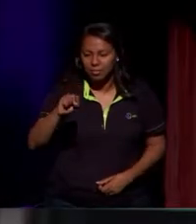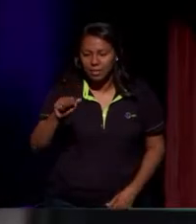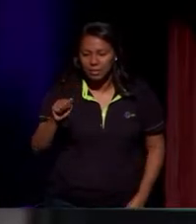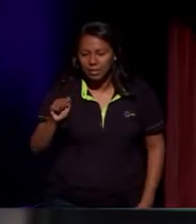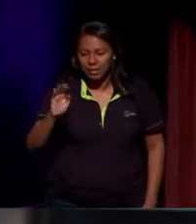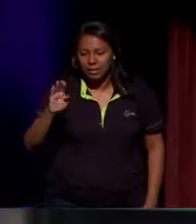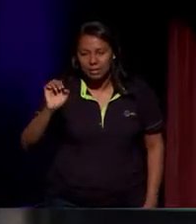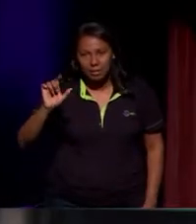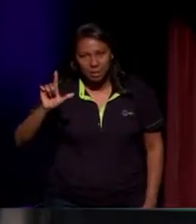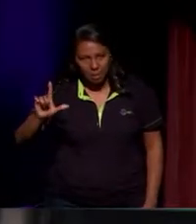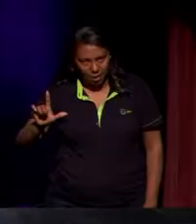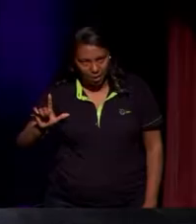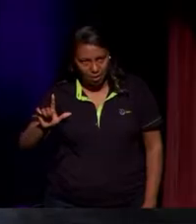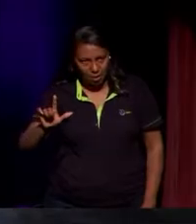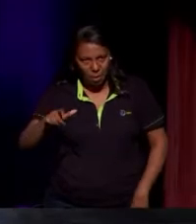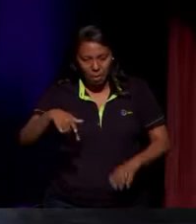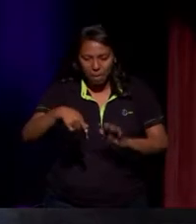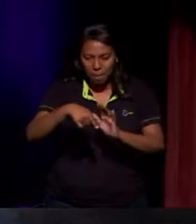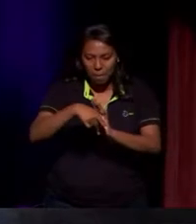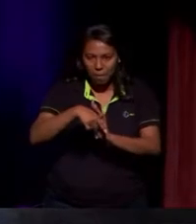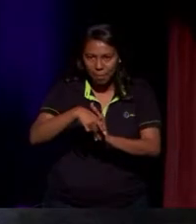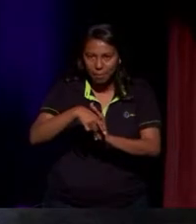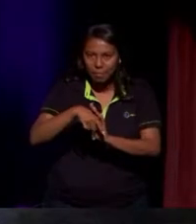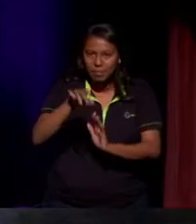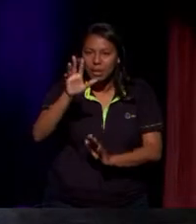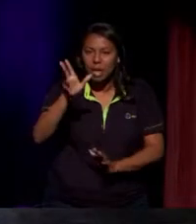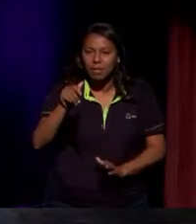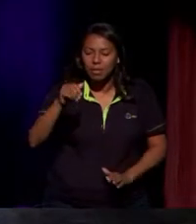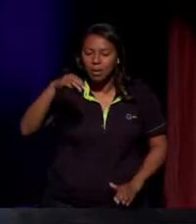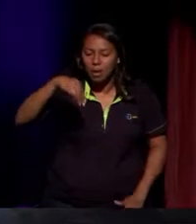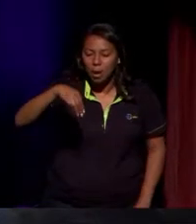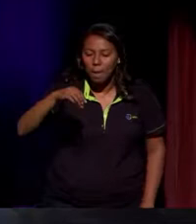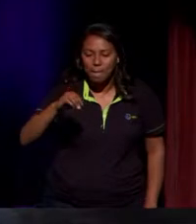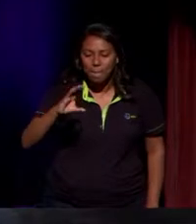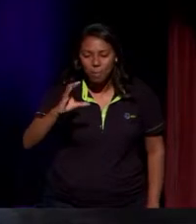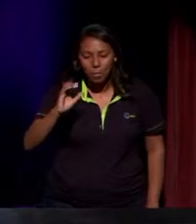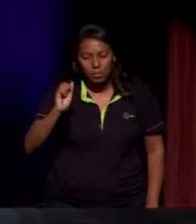Mozambican, that brought me memories